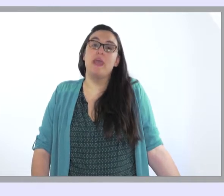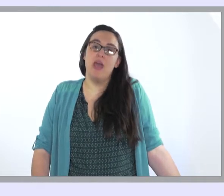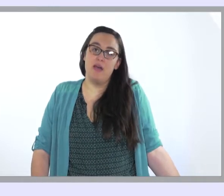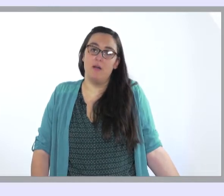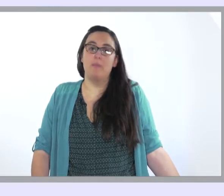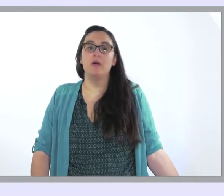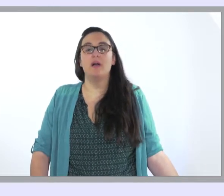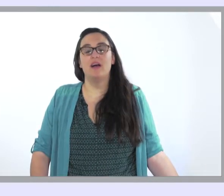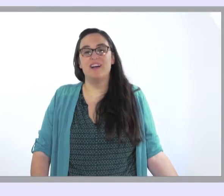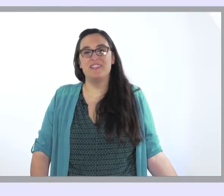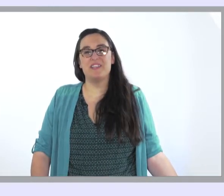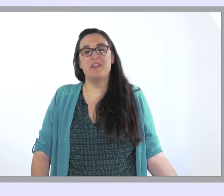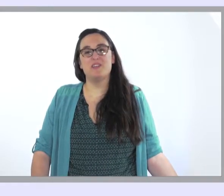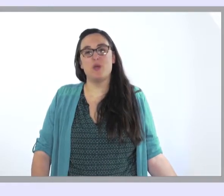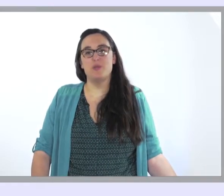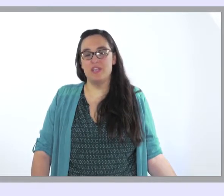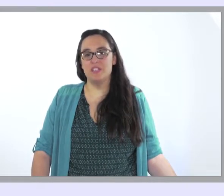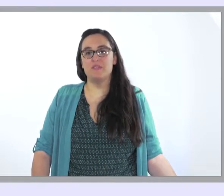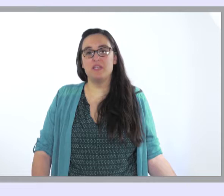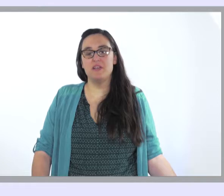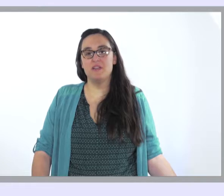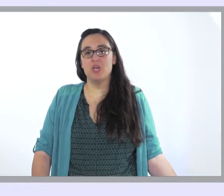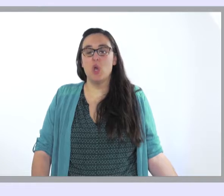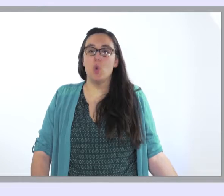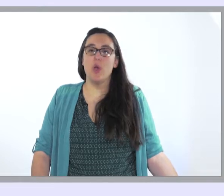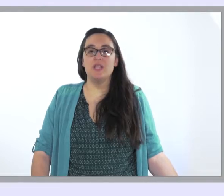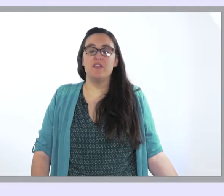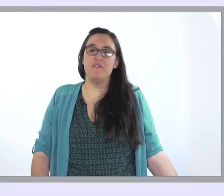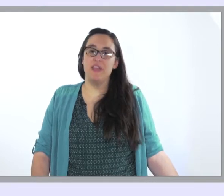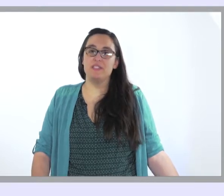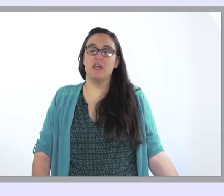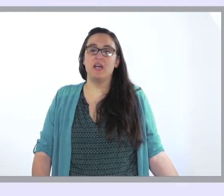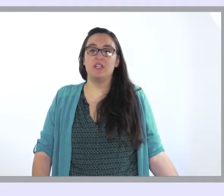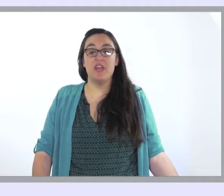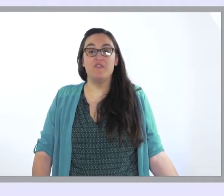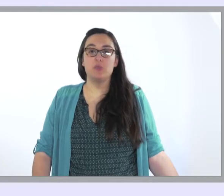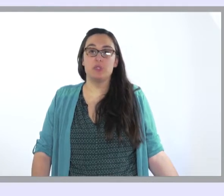may help the signers communicative skills when they face deaf users